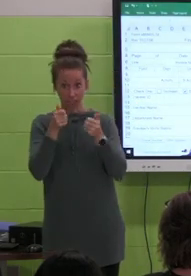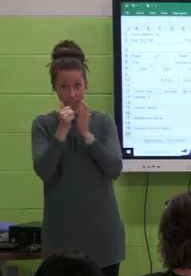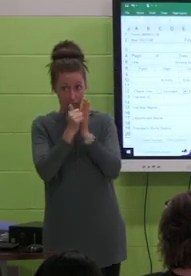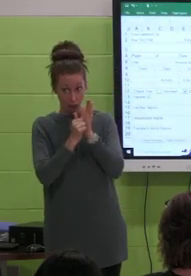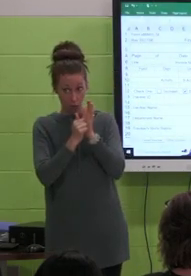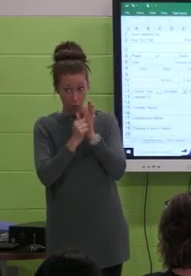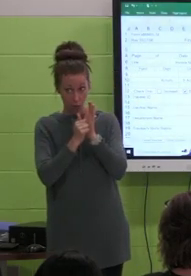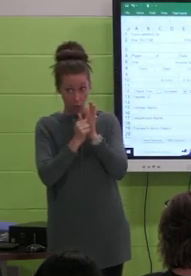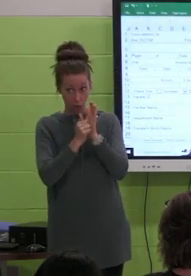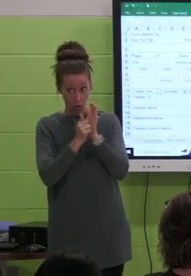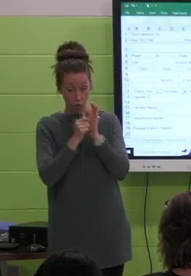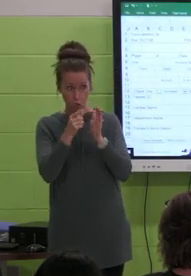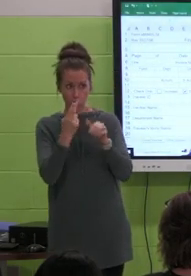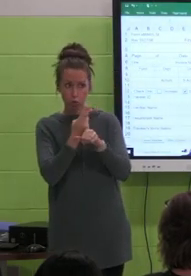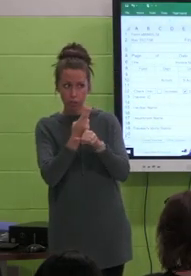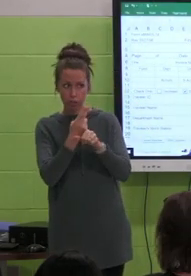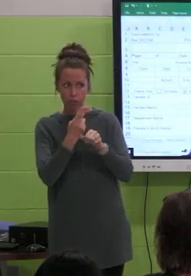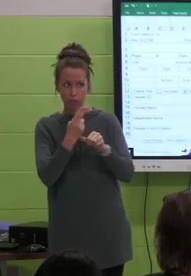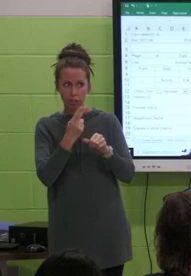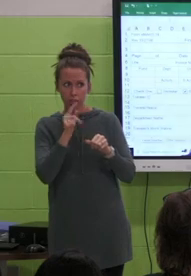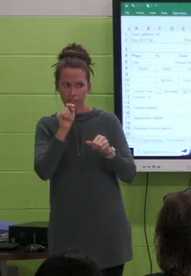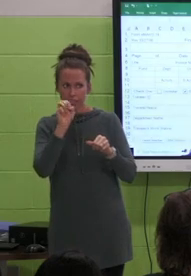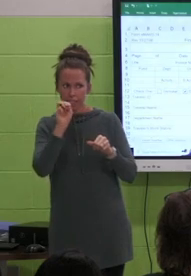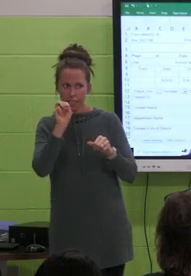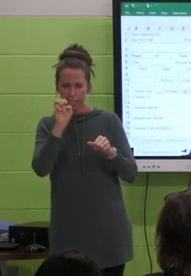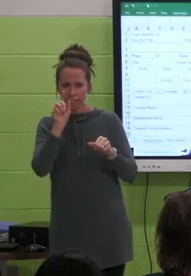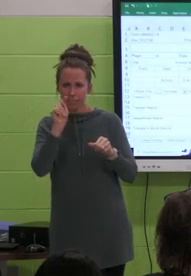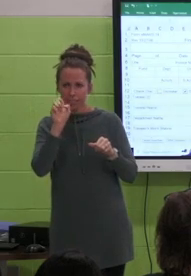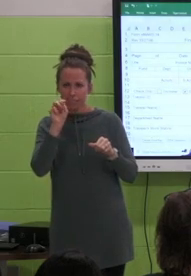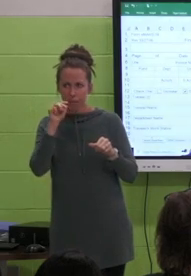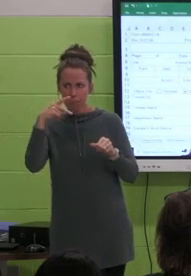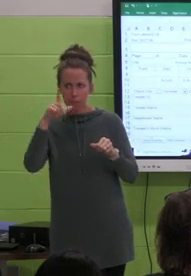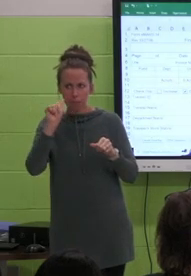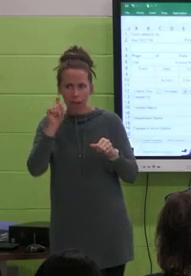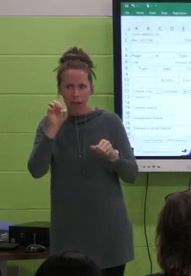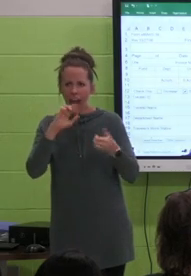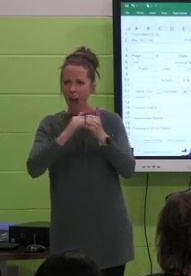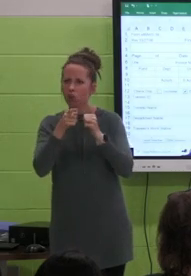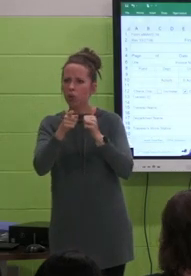do you use an accounting template do you use what do you how do you designate the money um